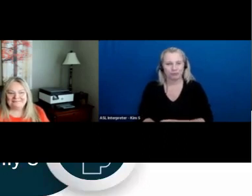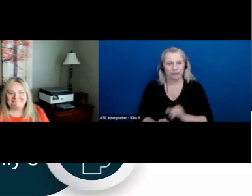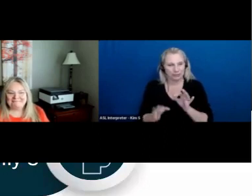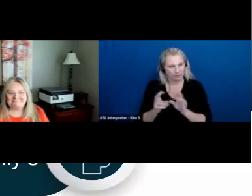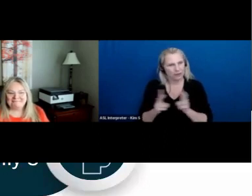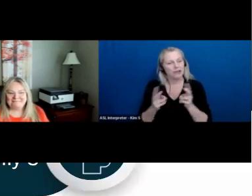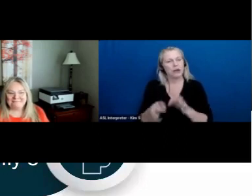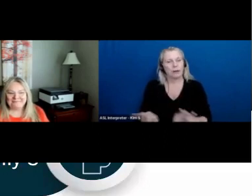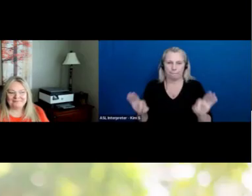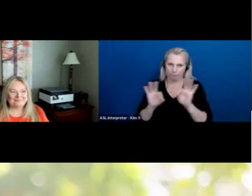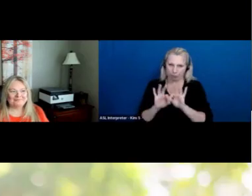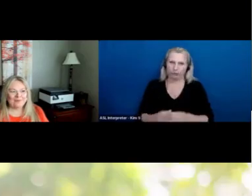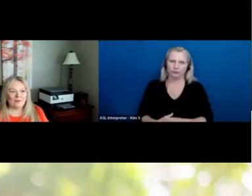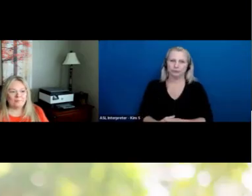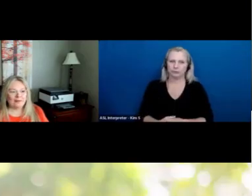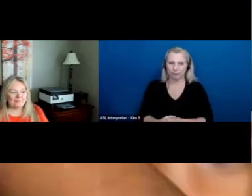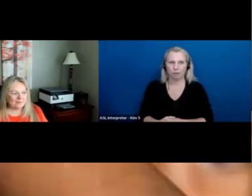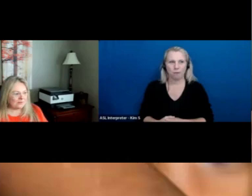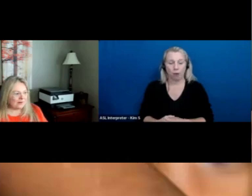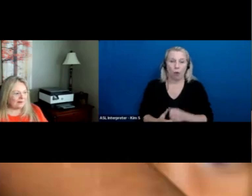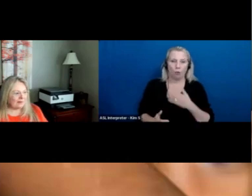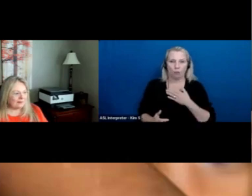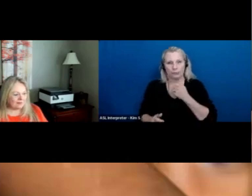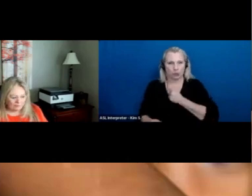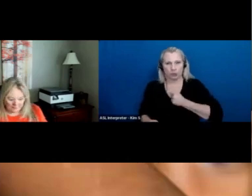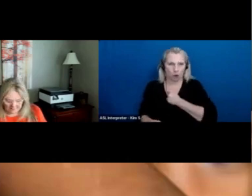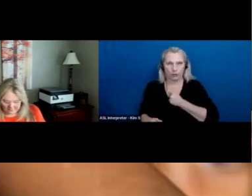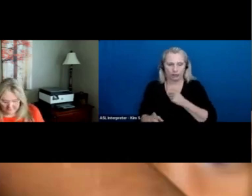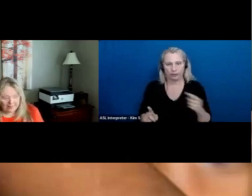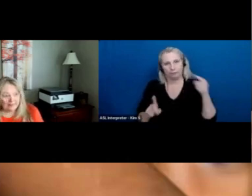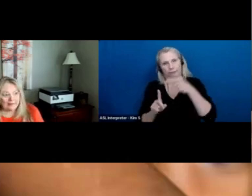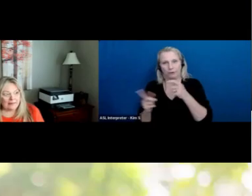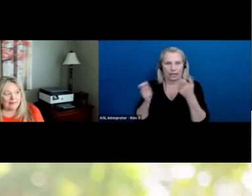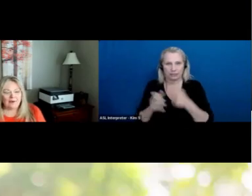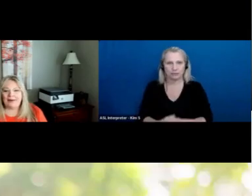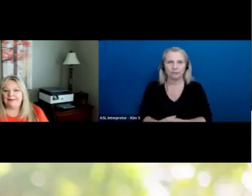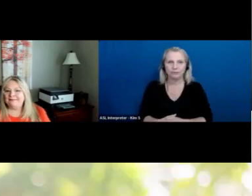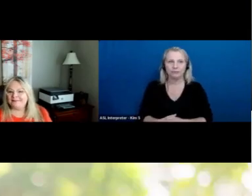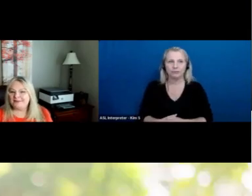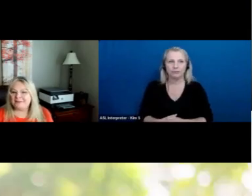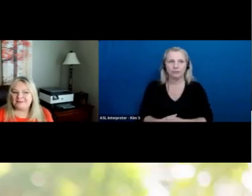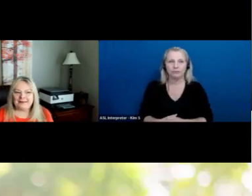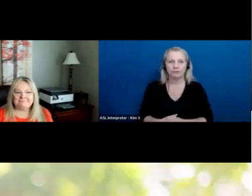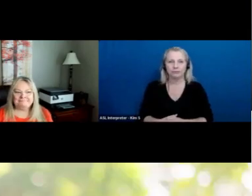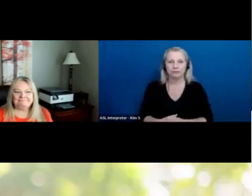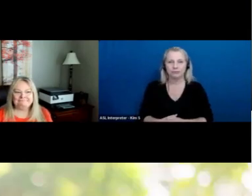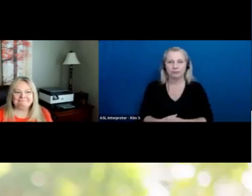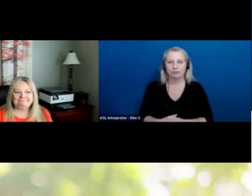important.Oh, I'm so sorry. I went too far. Okay, sorry Toni. Toni Donnelly: All right.